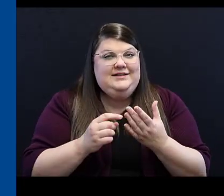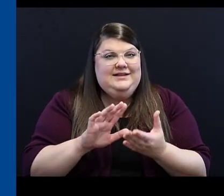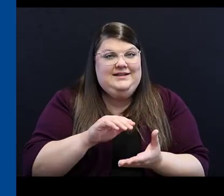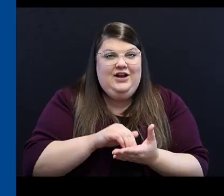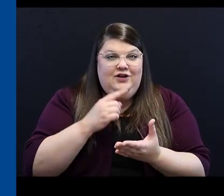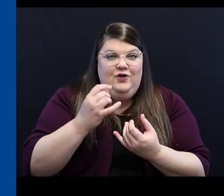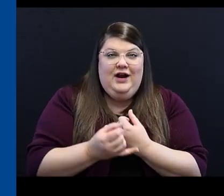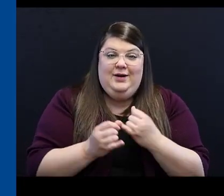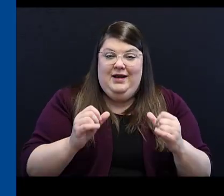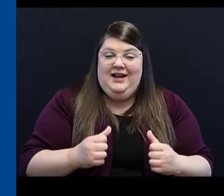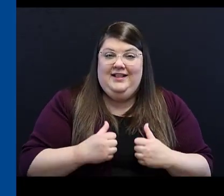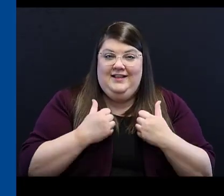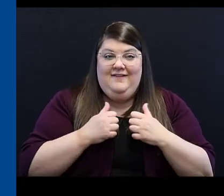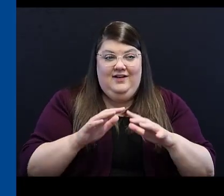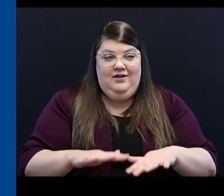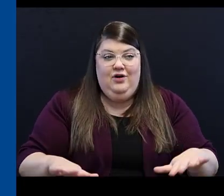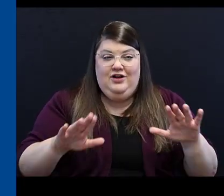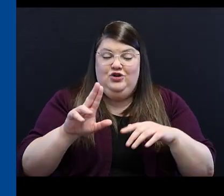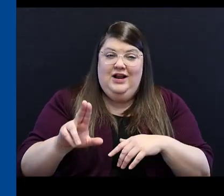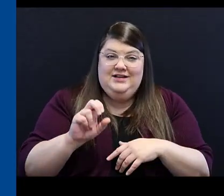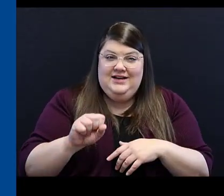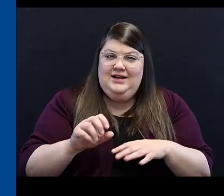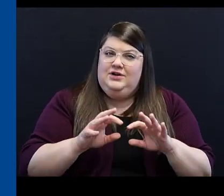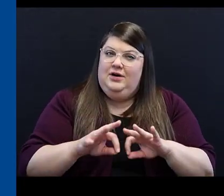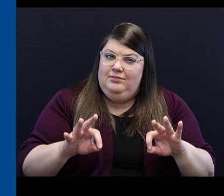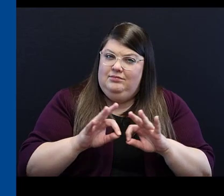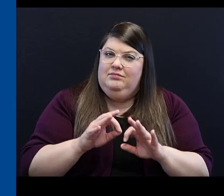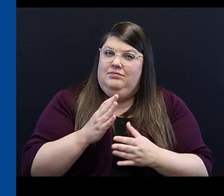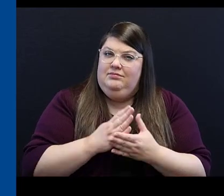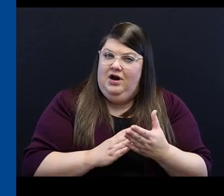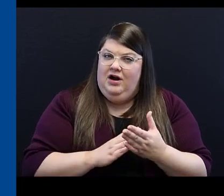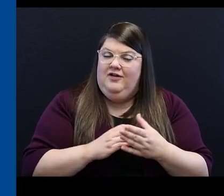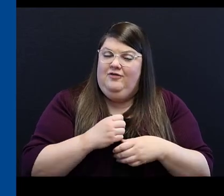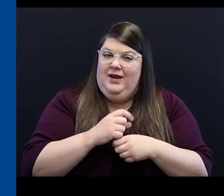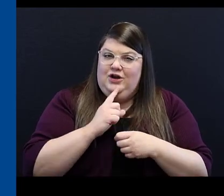across the United States play a key role in ensuring children and youth with disabilities